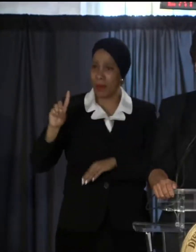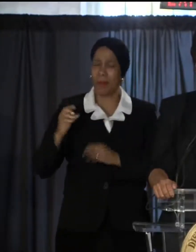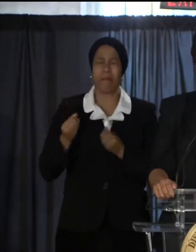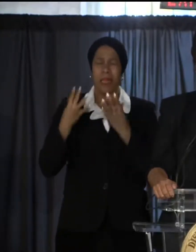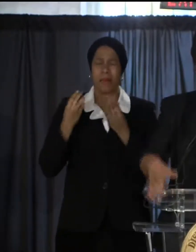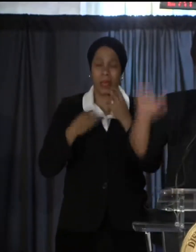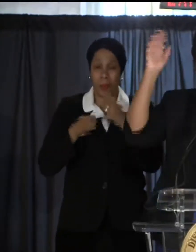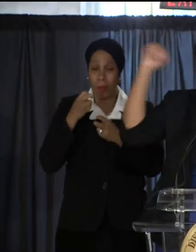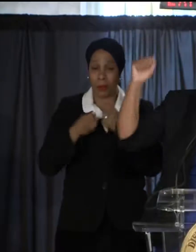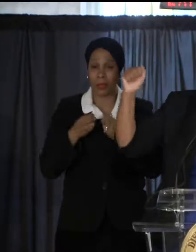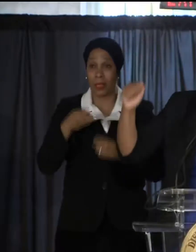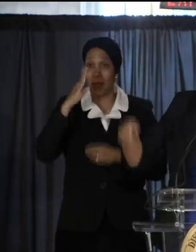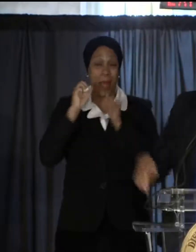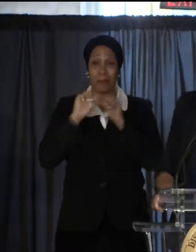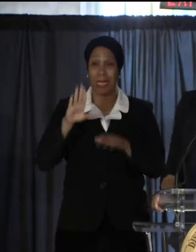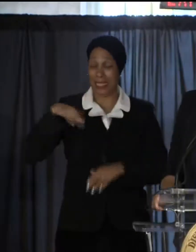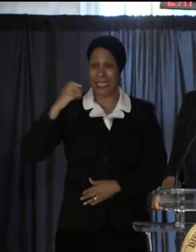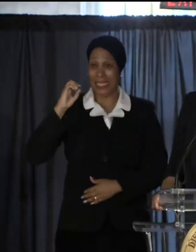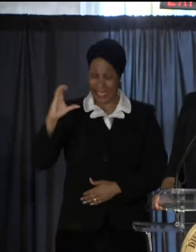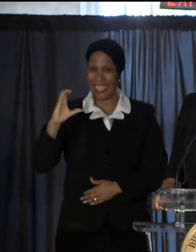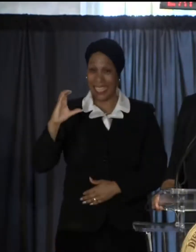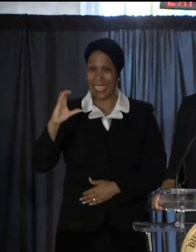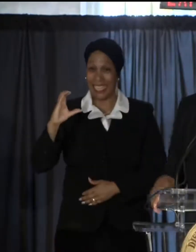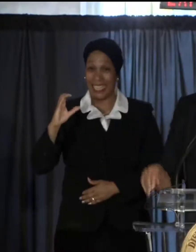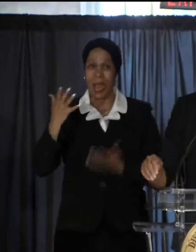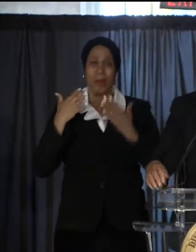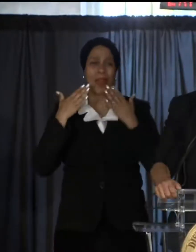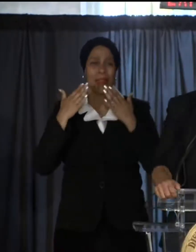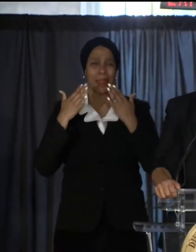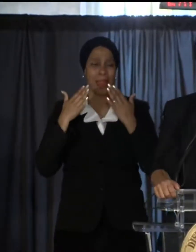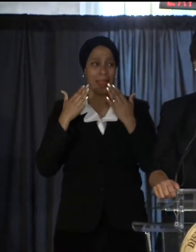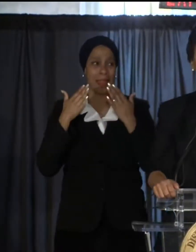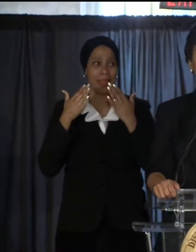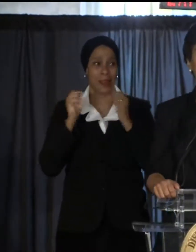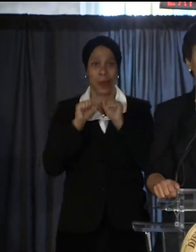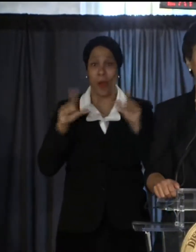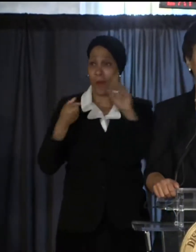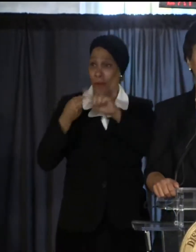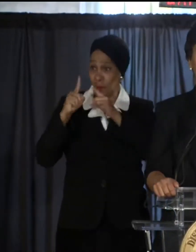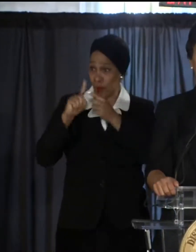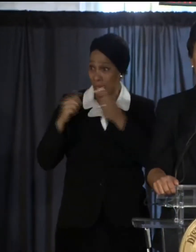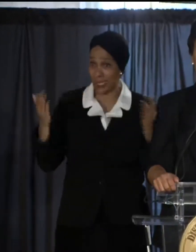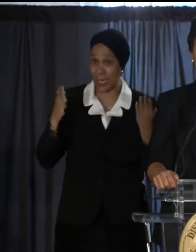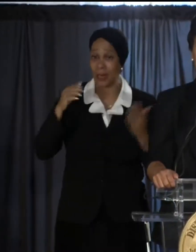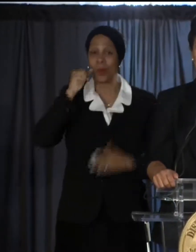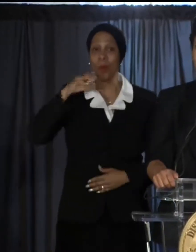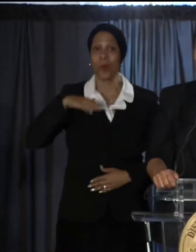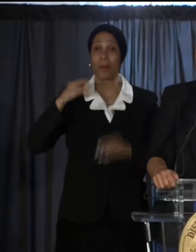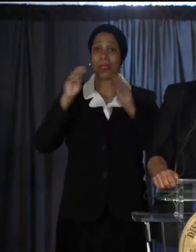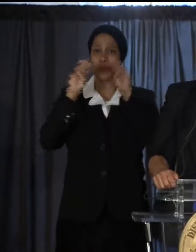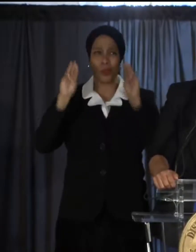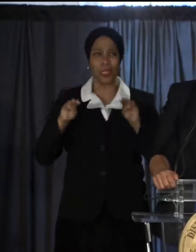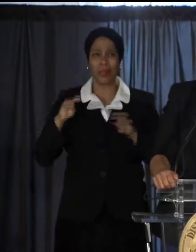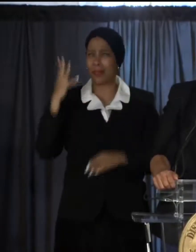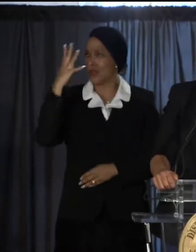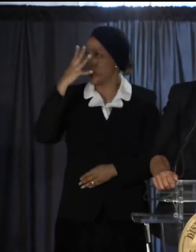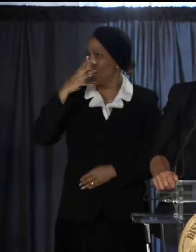SO GOD BLESS THE DISTRICT OF COLUMBIA. I WANT TO THANK ALL OF OUR FRIENDS HERE AT THE WOMEN'S MUSEUM. ISN'T THIS A LOVELY WAY TO START